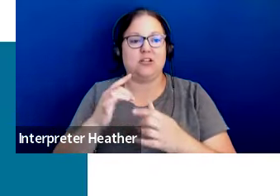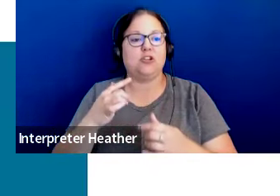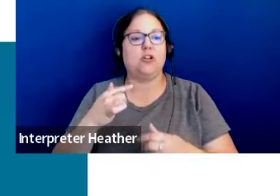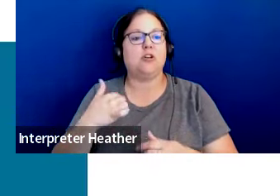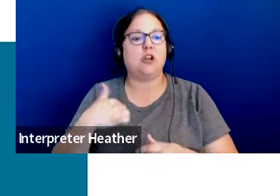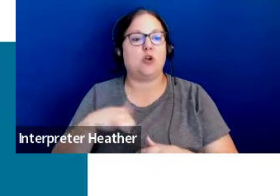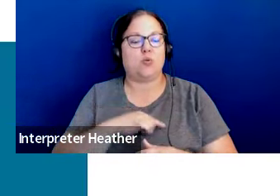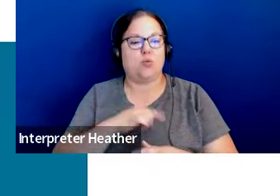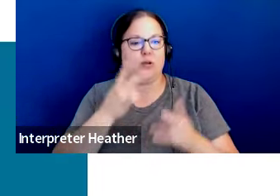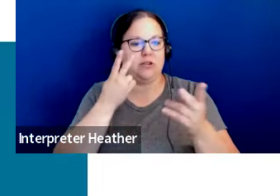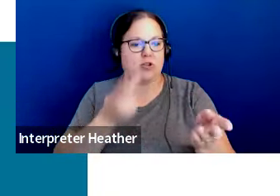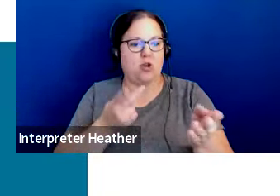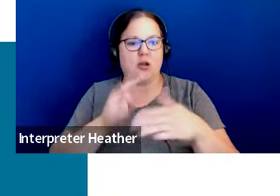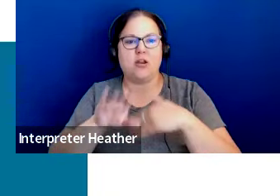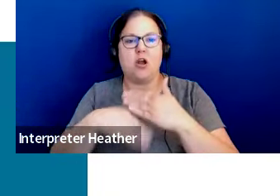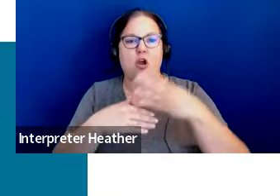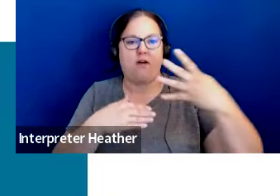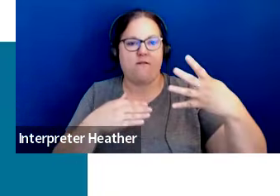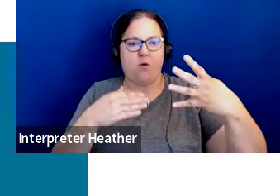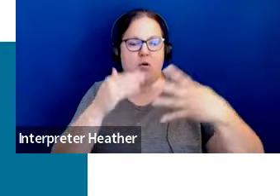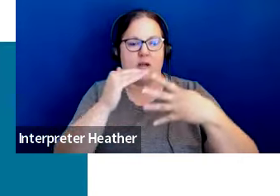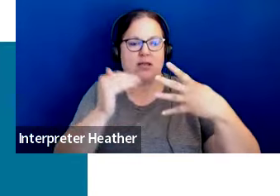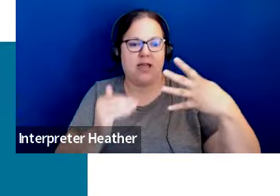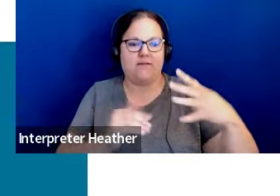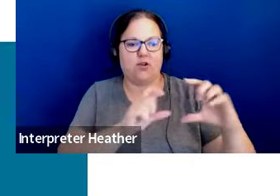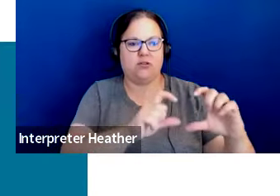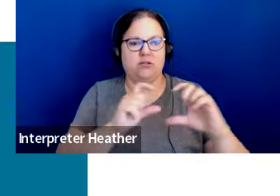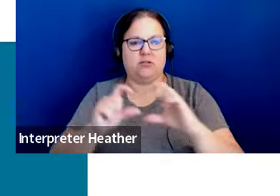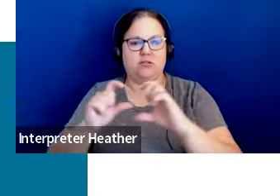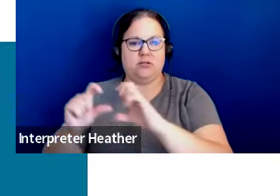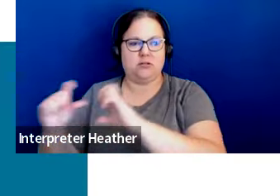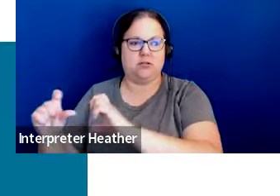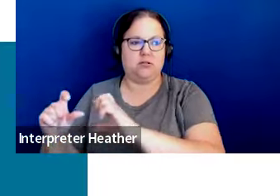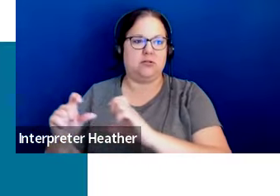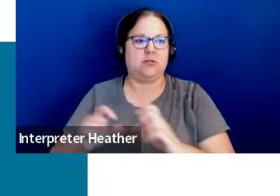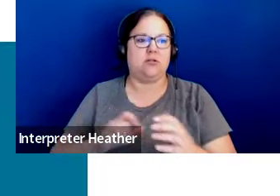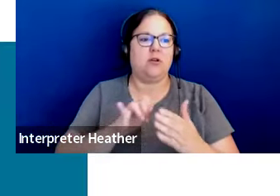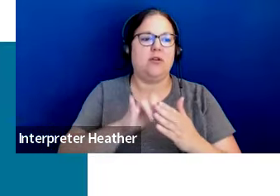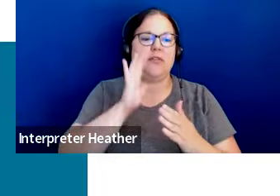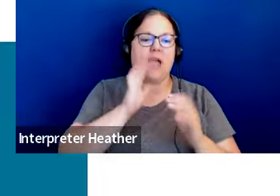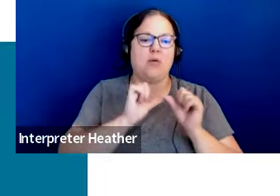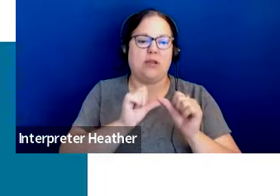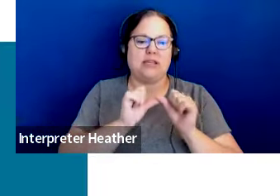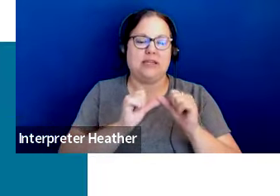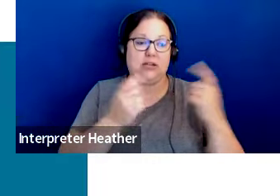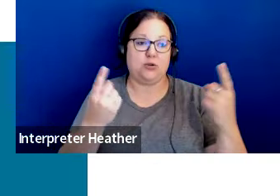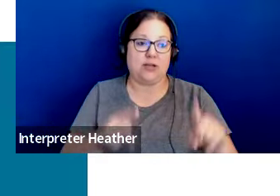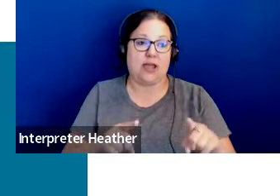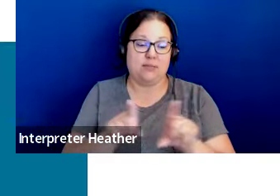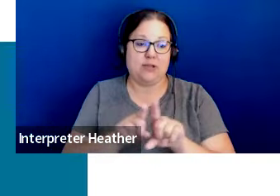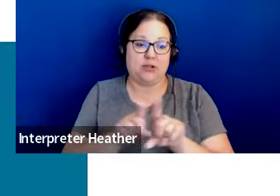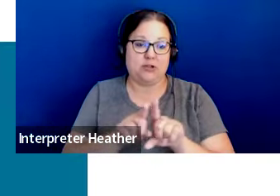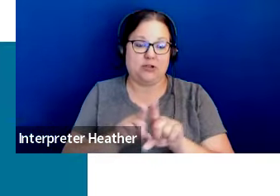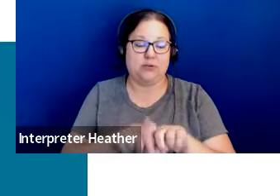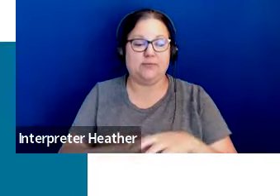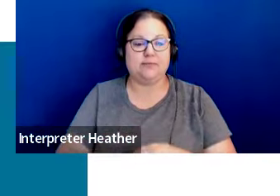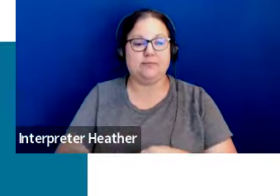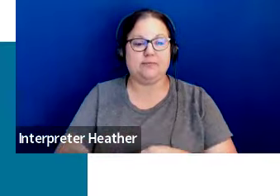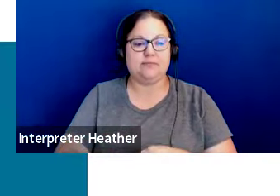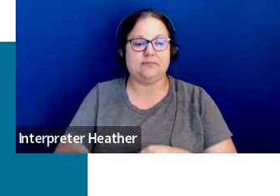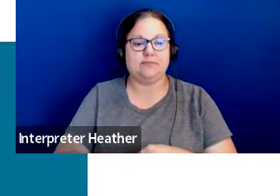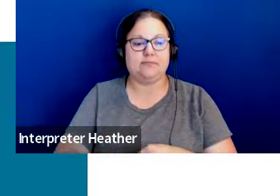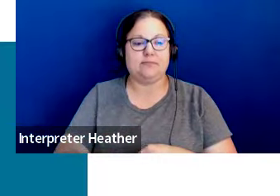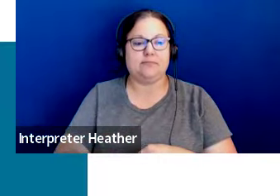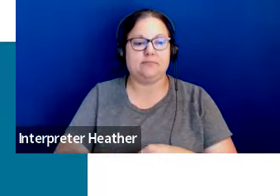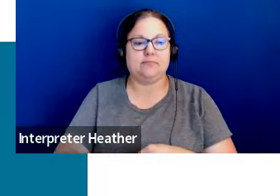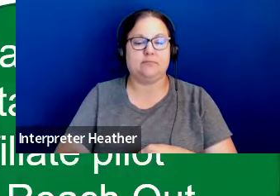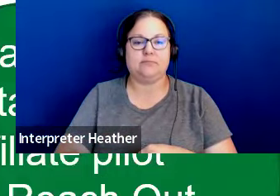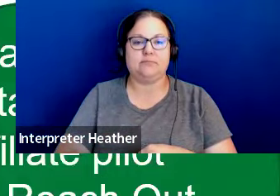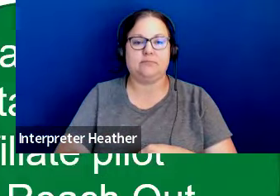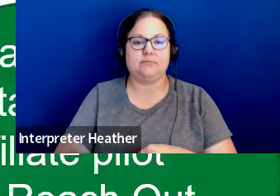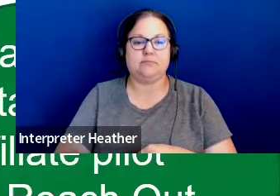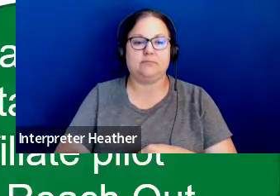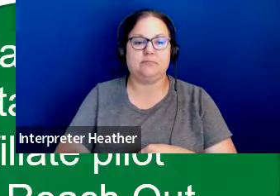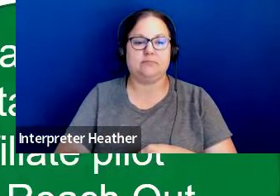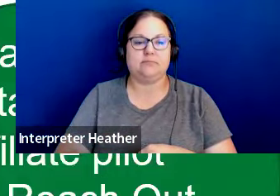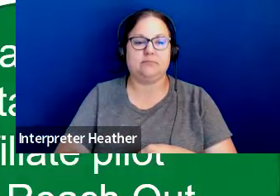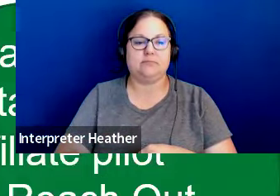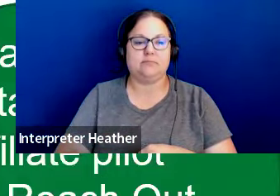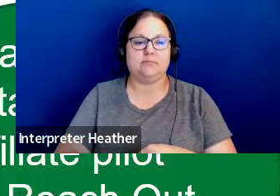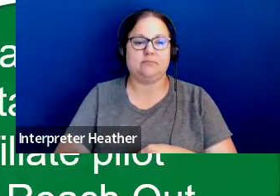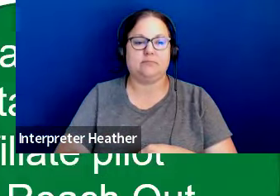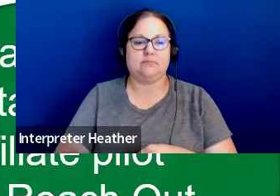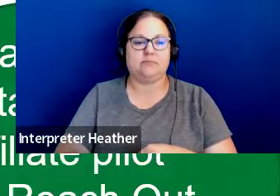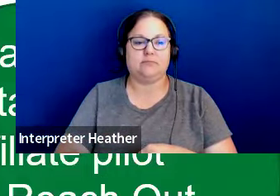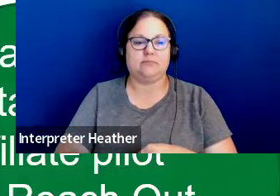all four levels at the bottom of the screen. And that continues to happen to this day. Next slide.